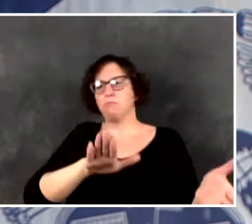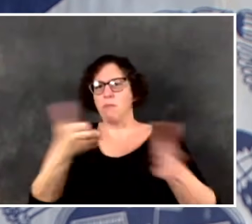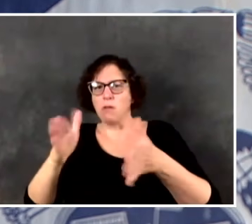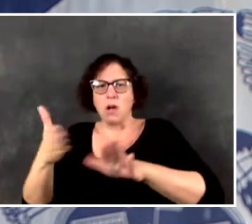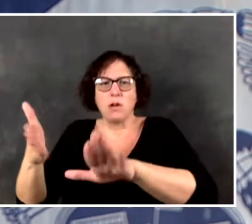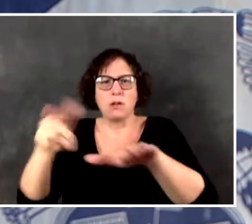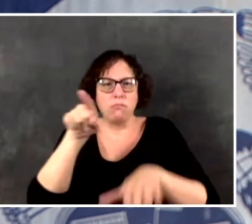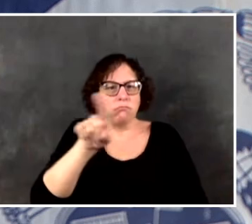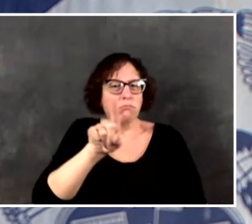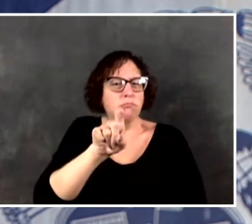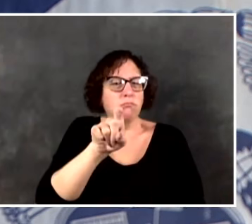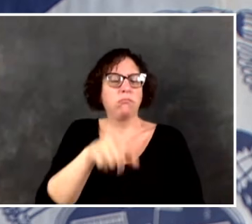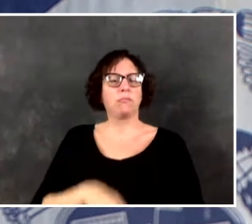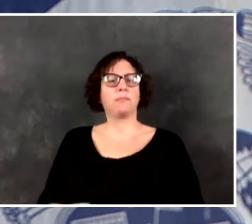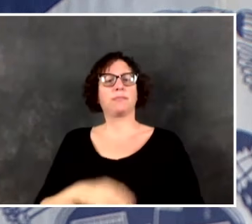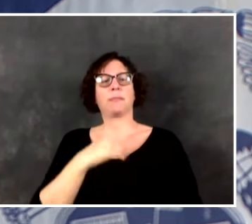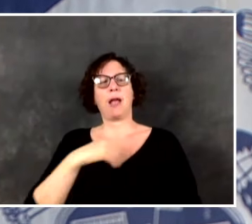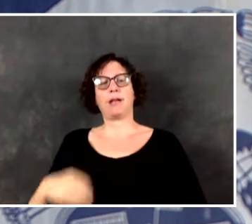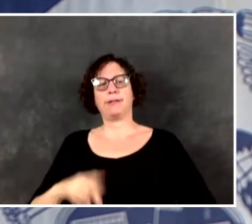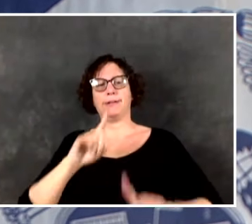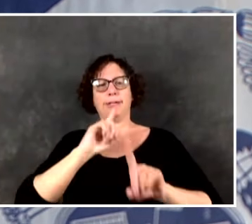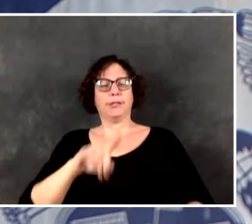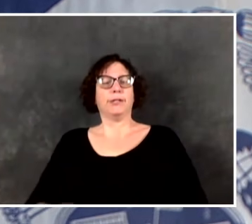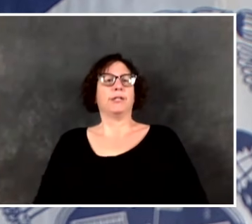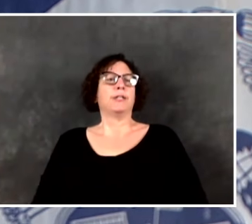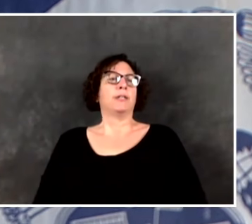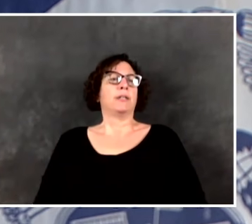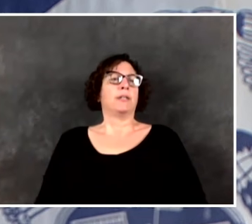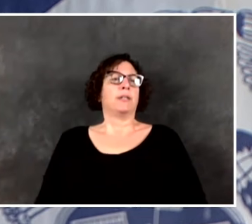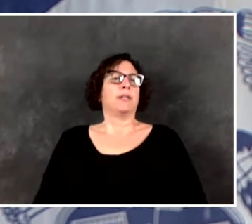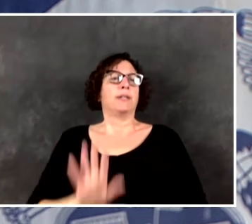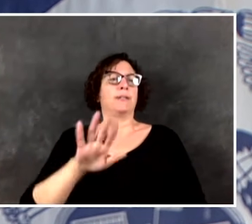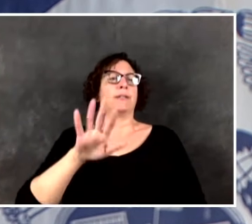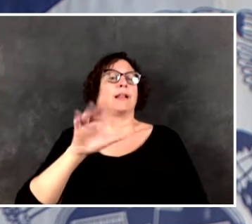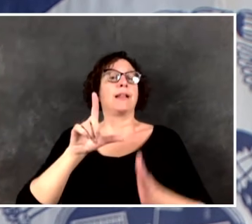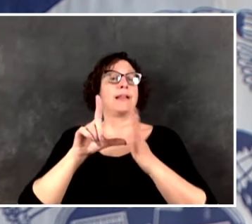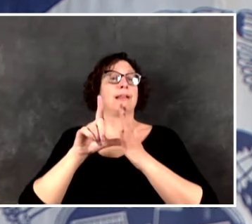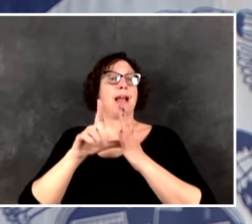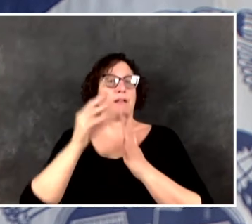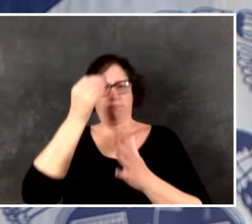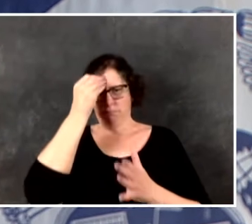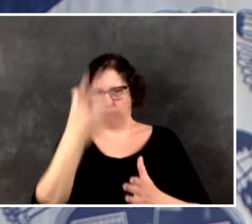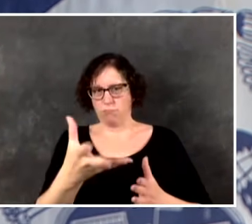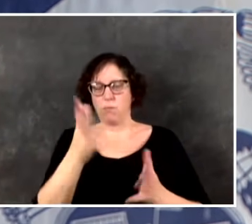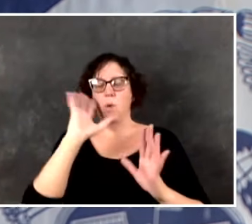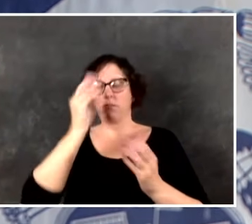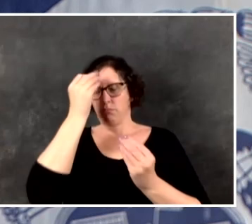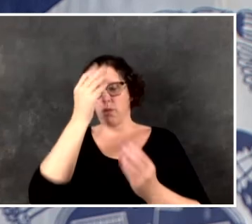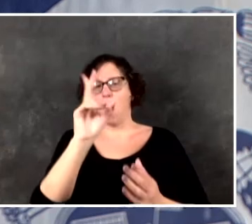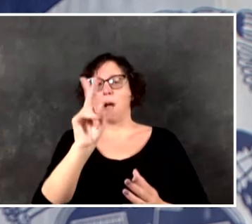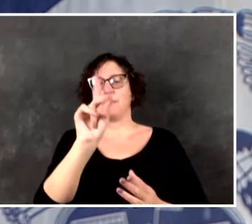THAT FACILITY MIGHT HAVE PASSED AWAY? WE'RE WILL GET BACK WITH YOU